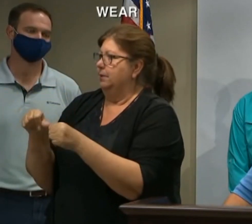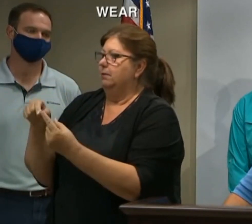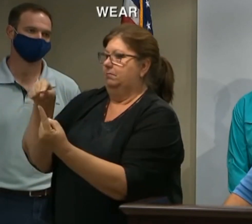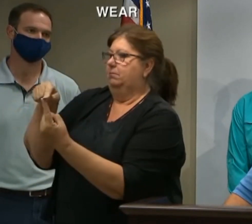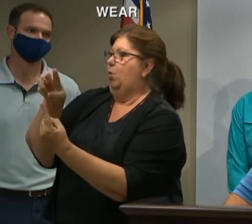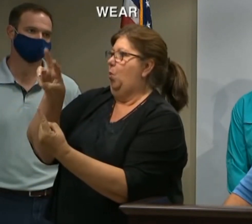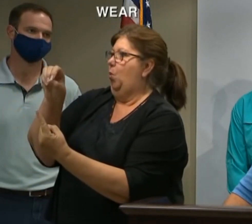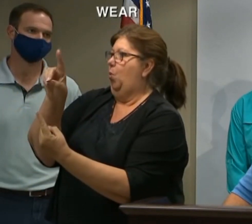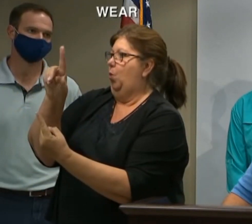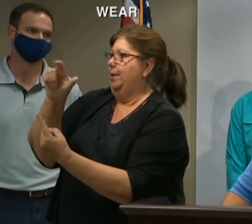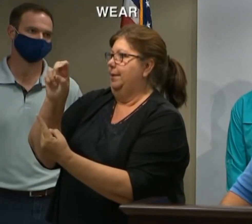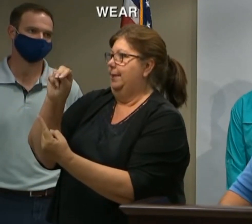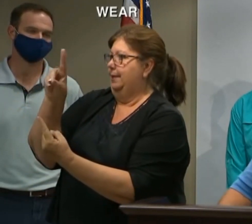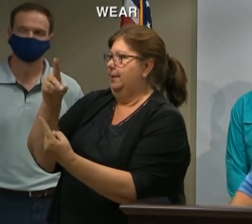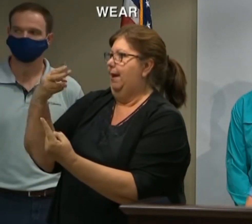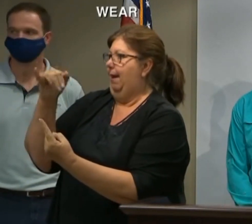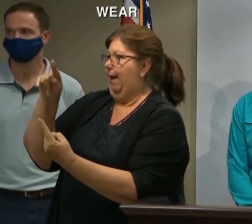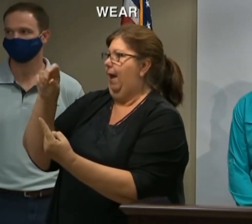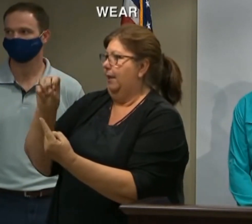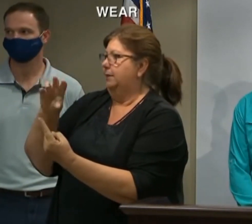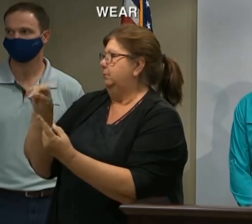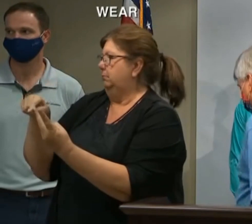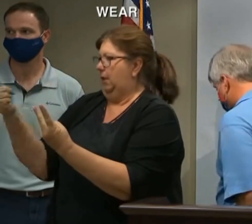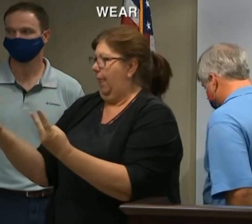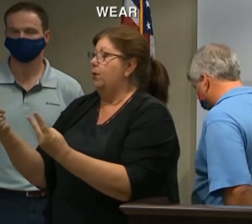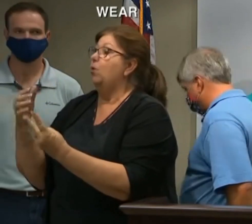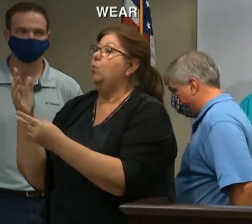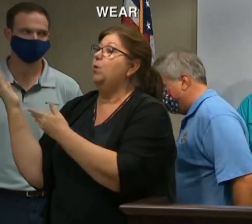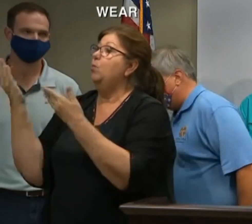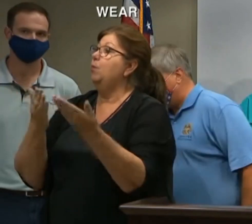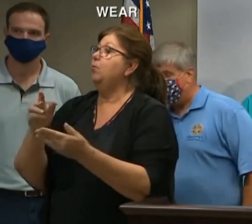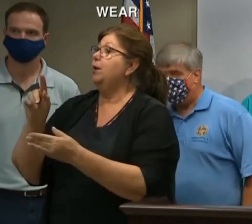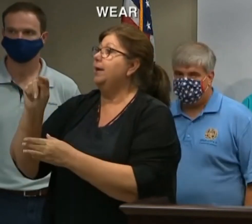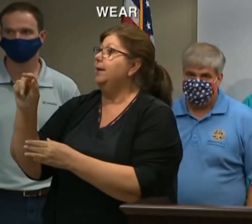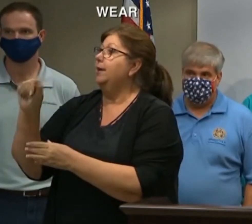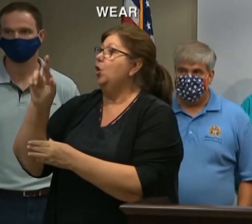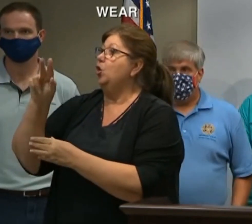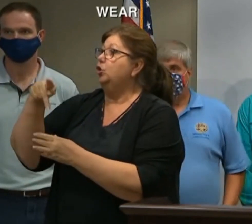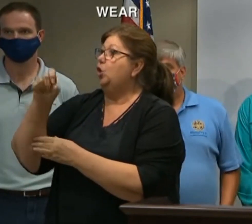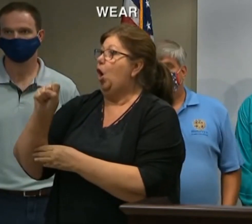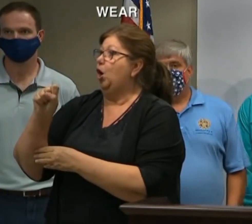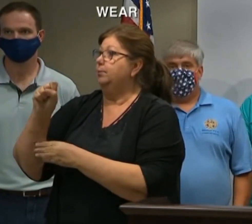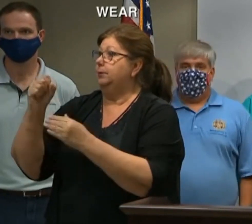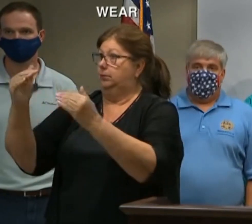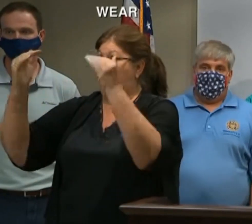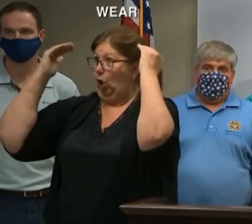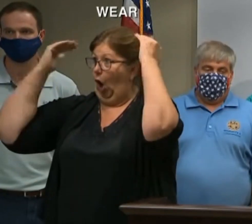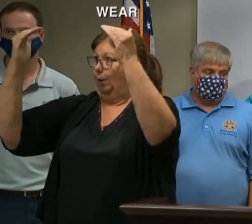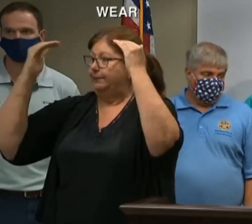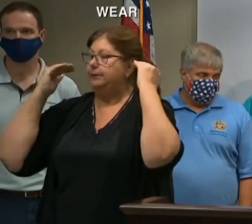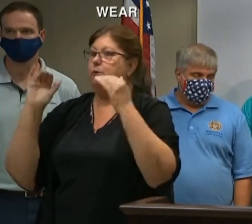bring some tarps in that area as well we may have had some some damage to local infrastructure due to like you